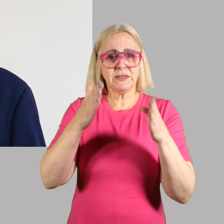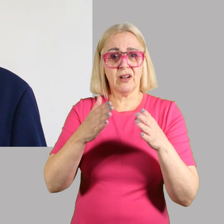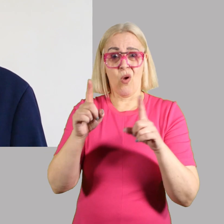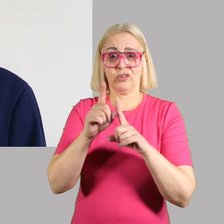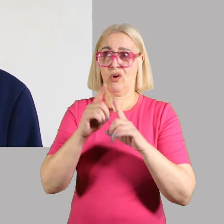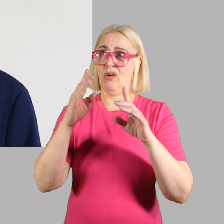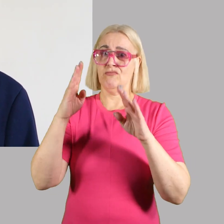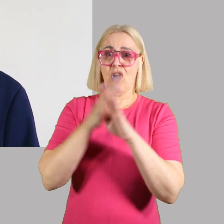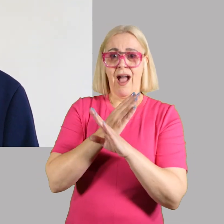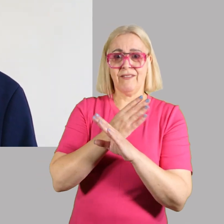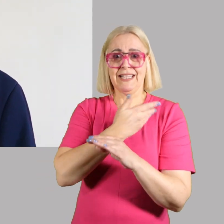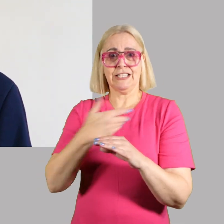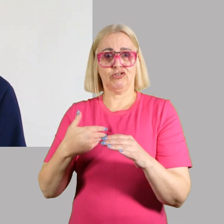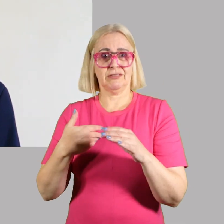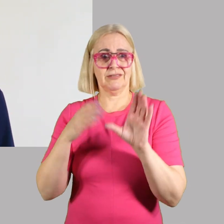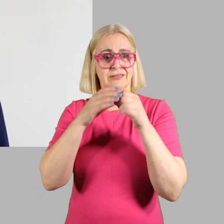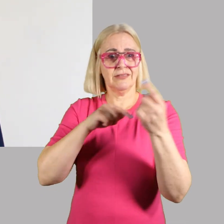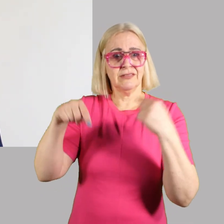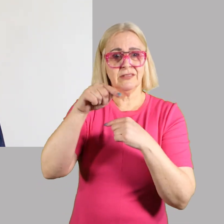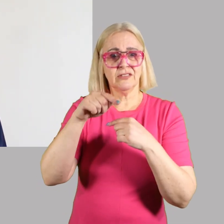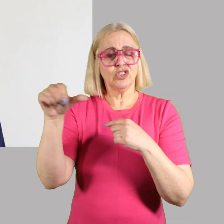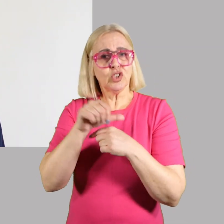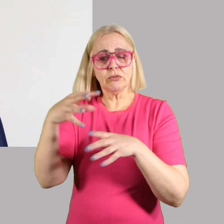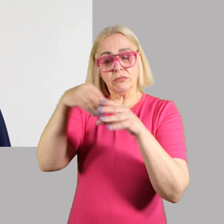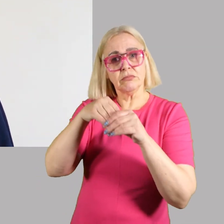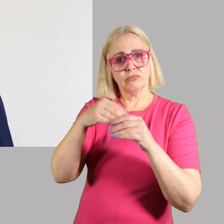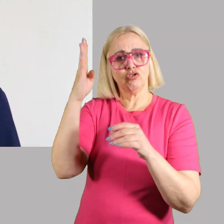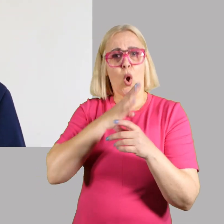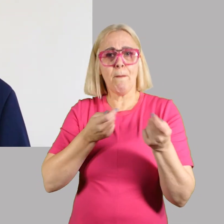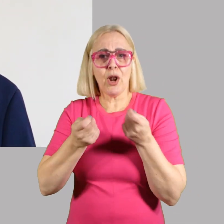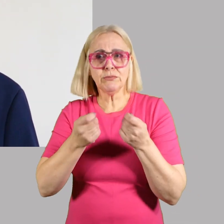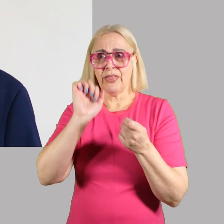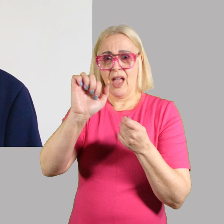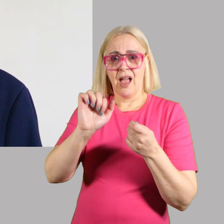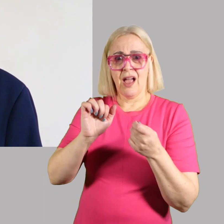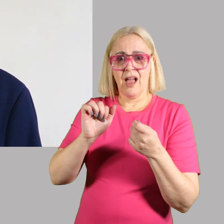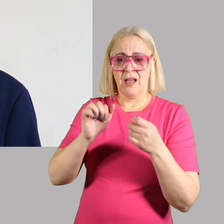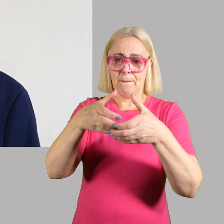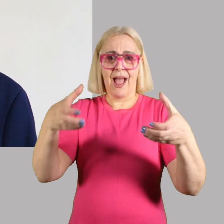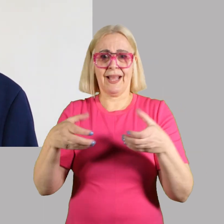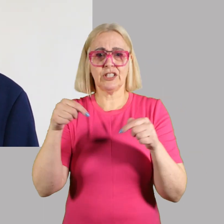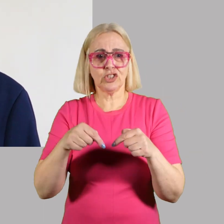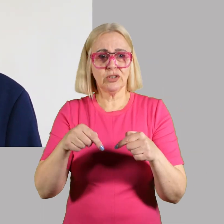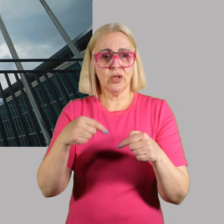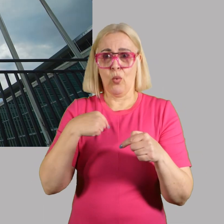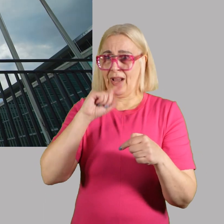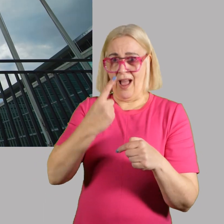private insurance agencies. They should include stroke management in their reimbursement packages.